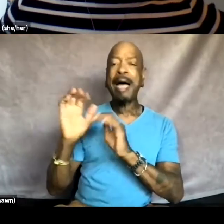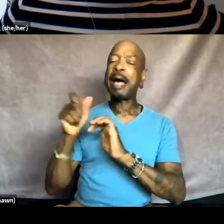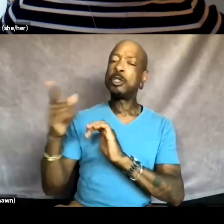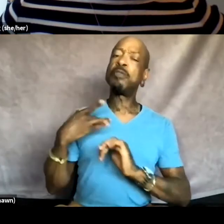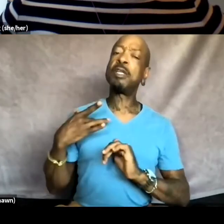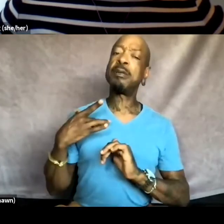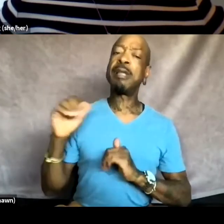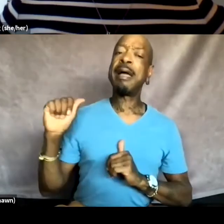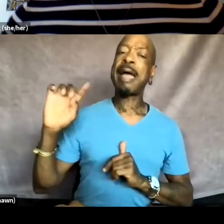Meredith' new person.